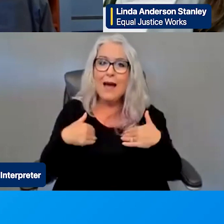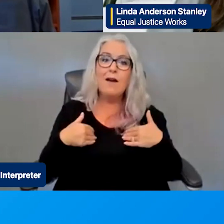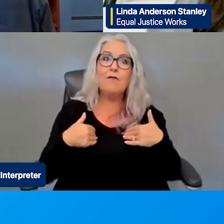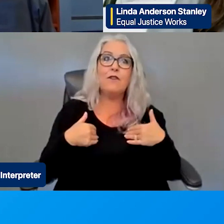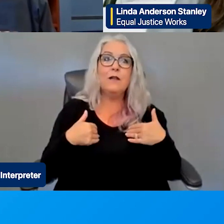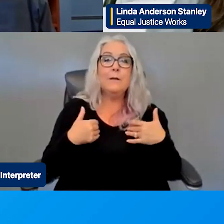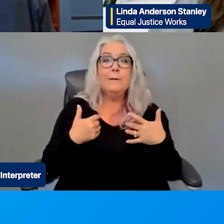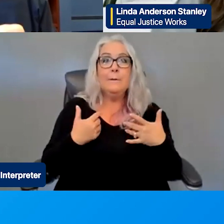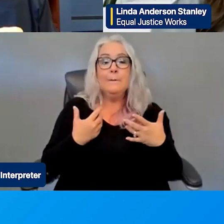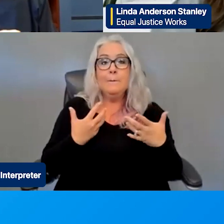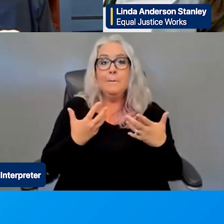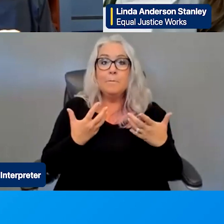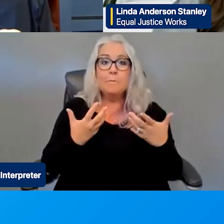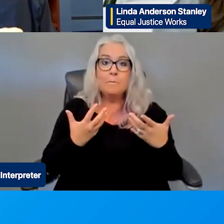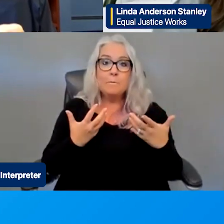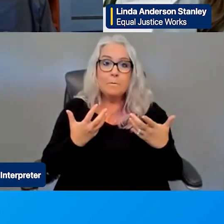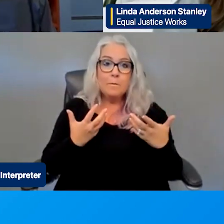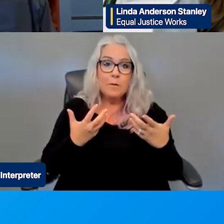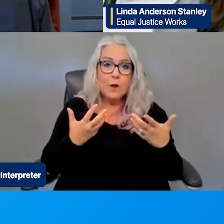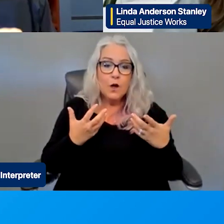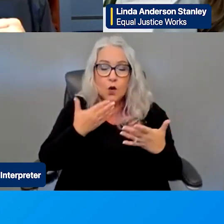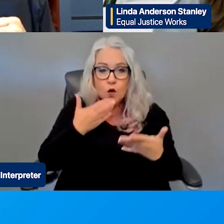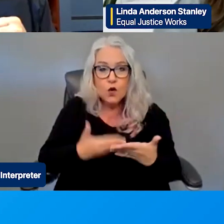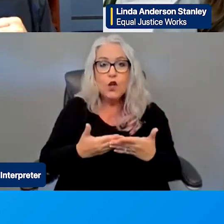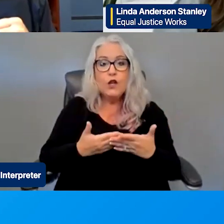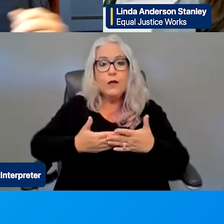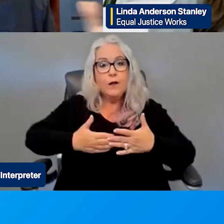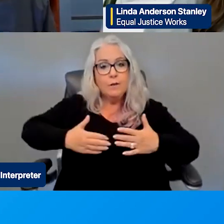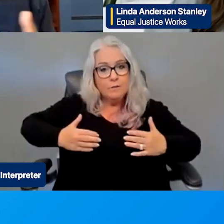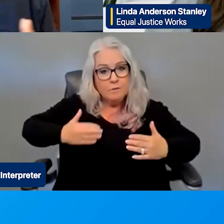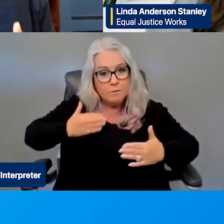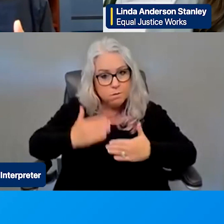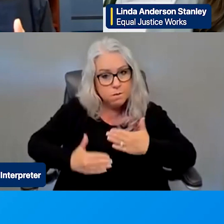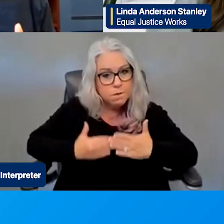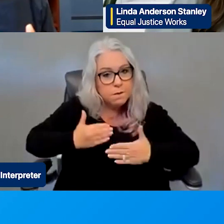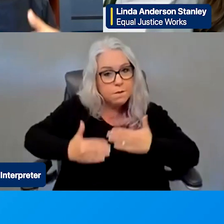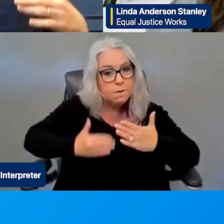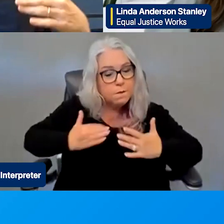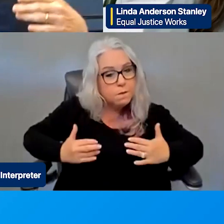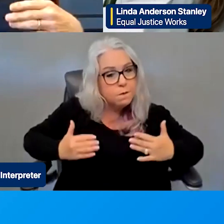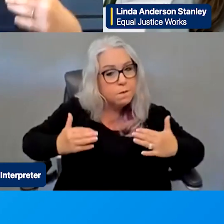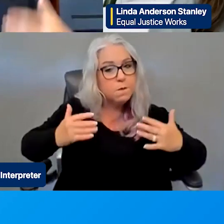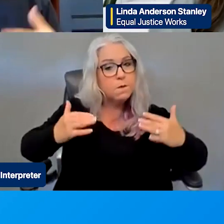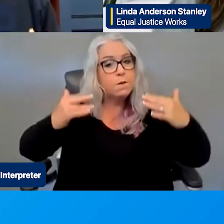somewhat for good orchestrated ground swell between all of the people who understand that this